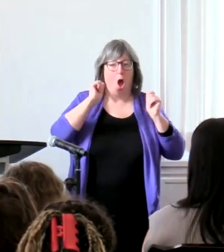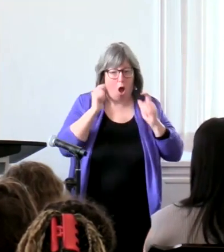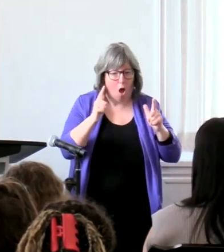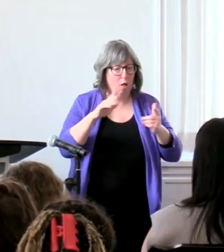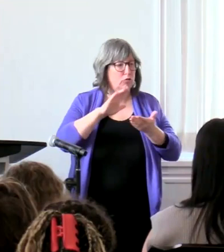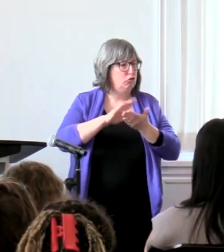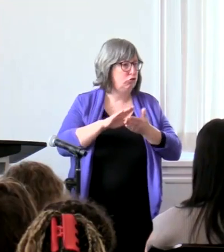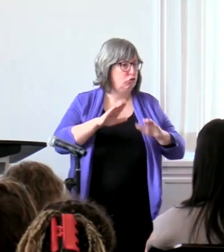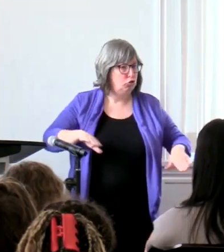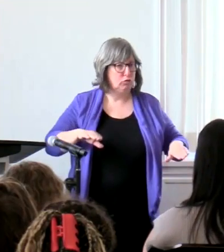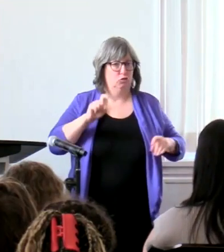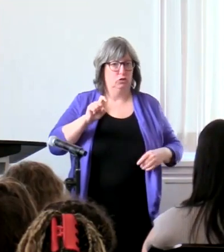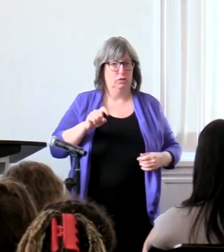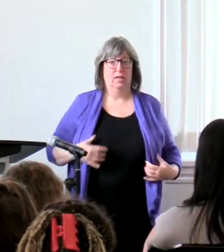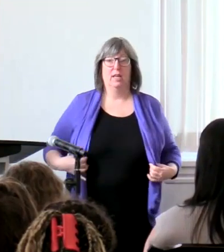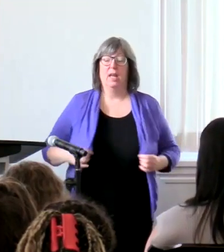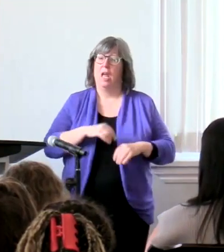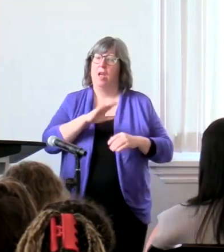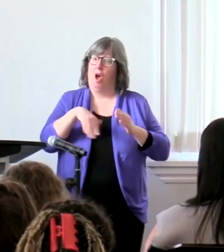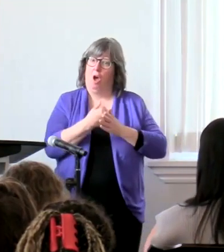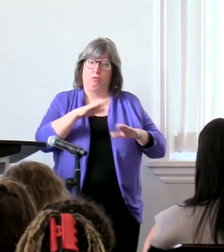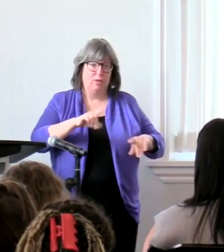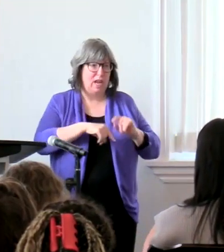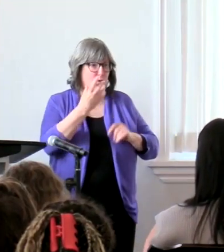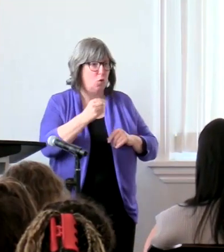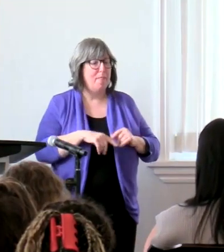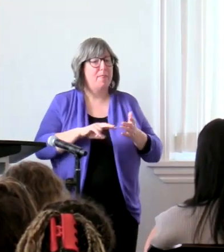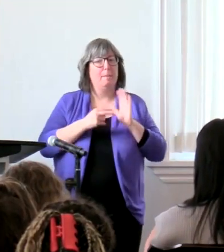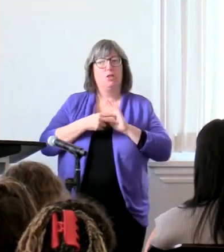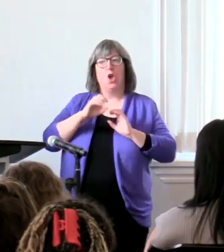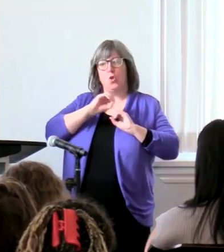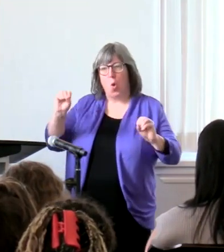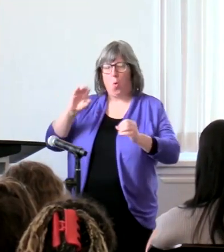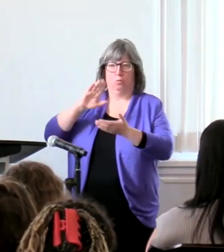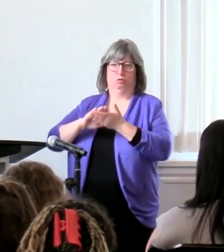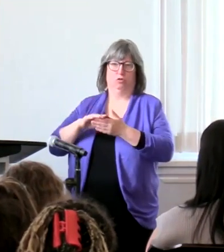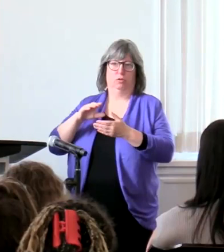If not all children can go to school, then no children should be in school.